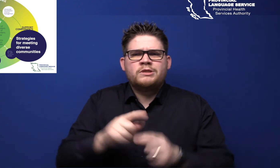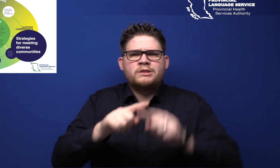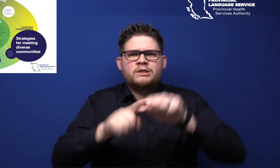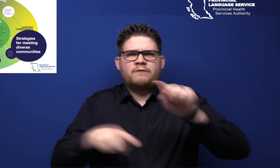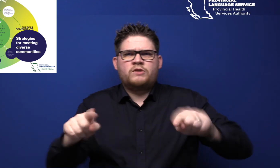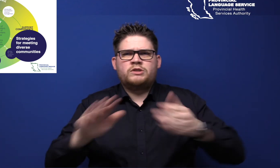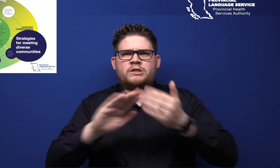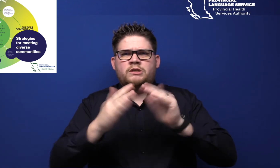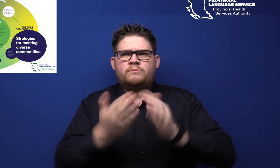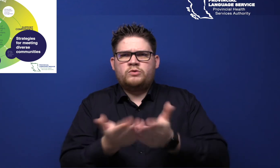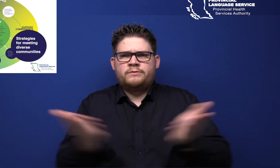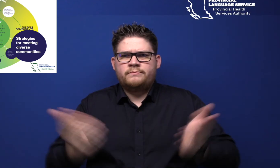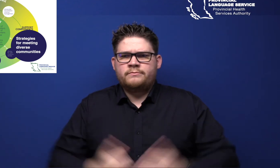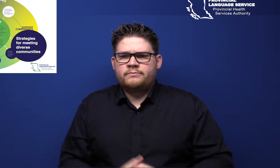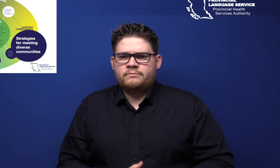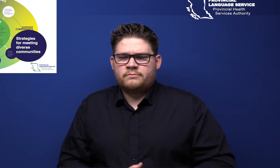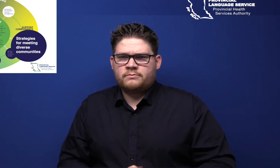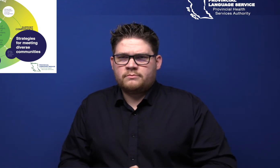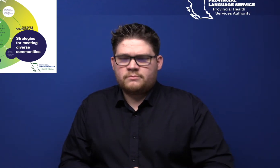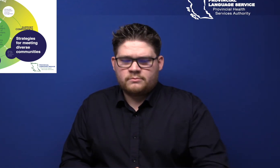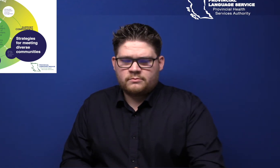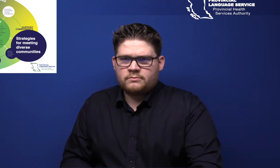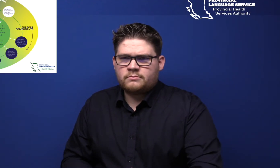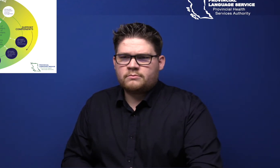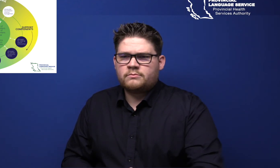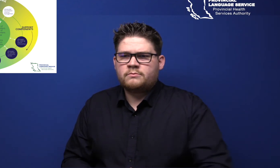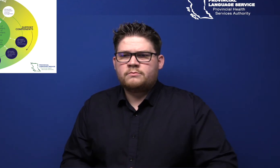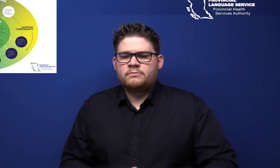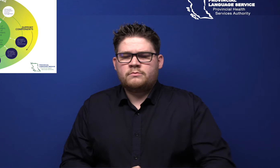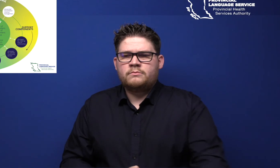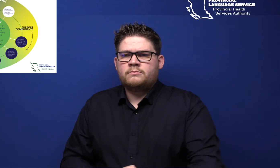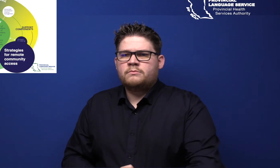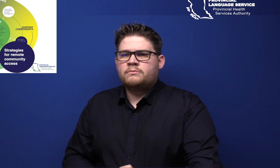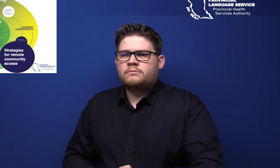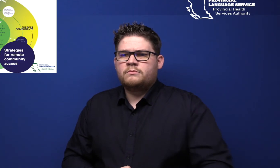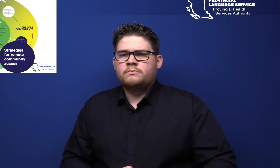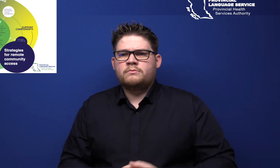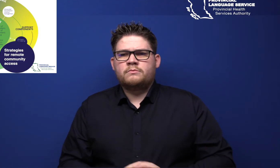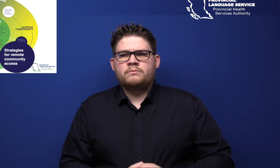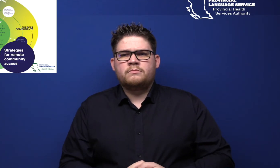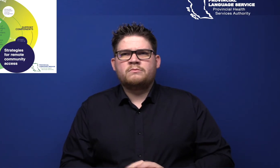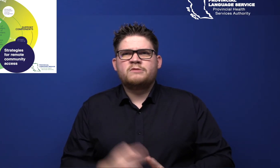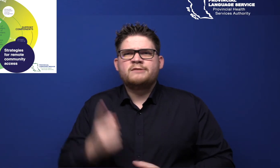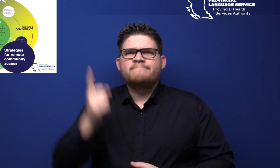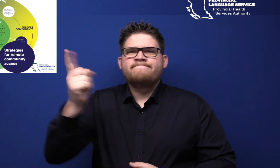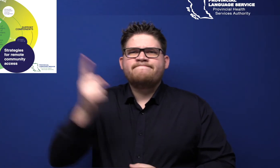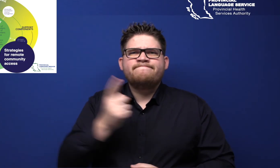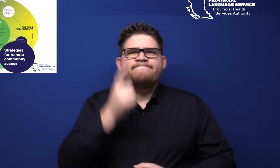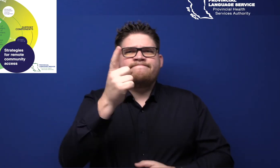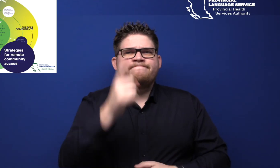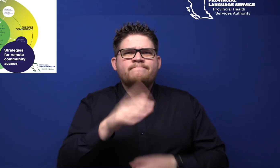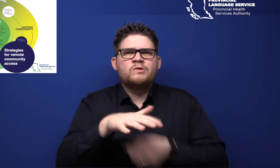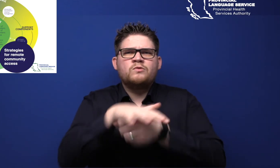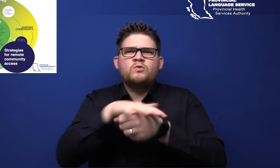SO, THAT IS, WE WILL TAKE ON THE STRATEGIES FOR MEETING THE NEEDS OF DIVERSE COMMUNITIES.